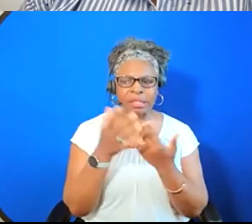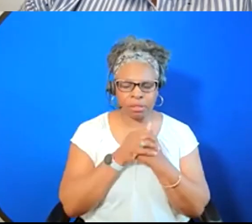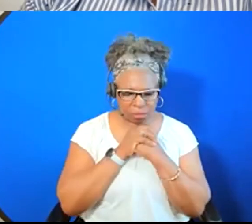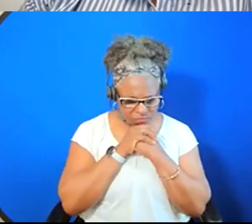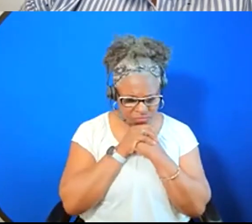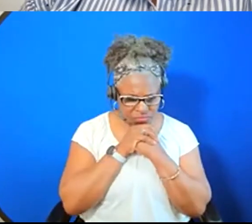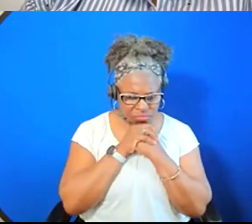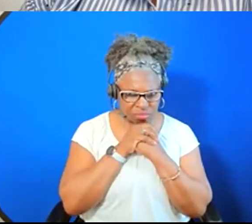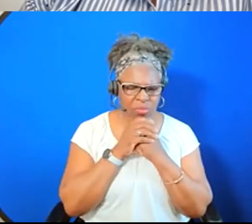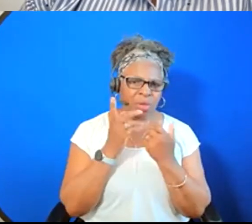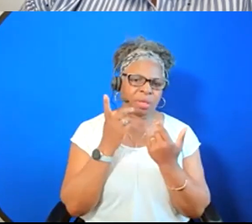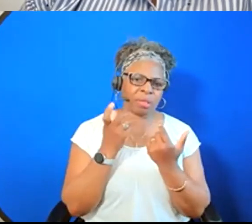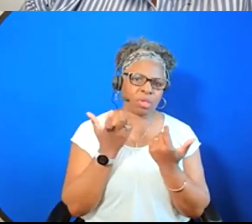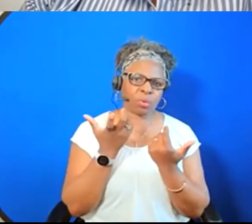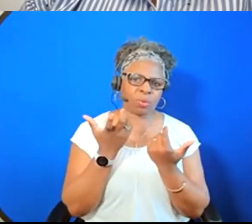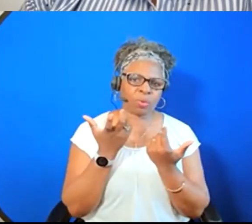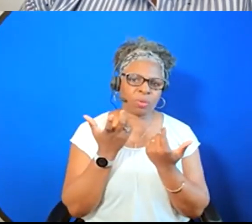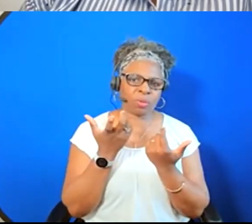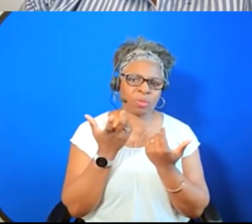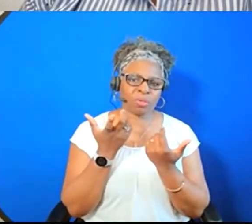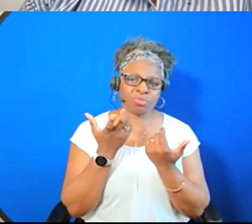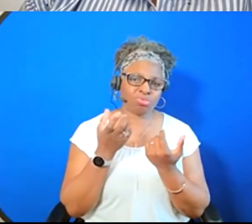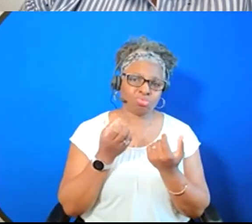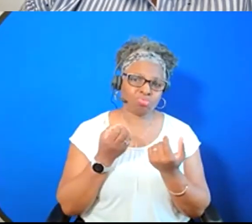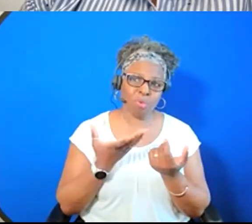you kind of you won't have that many superstars out there,